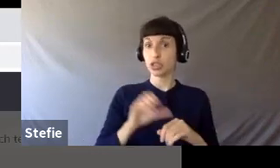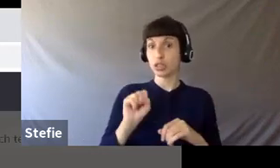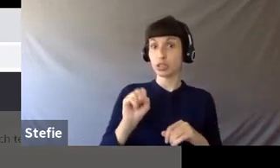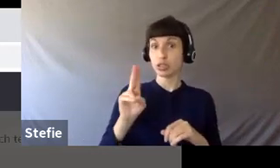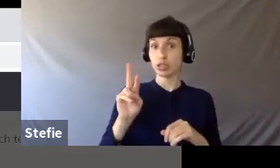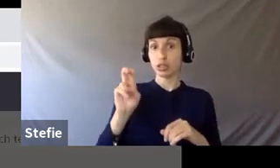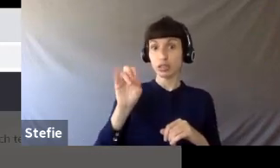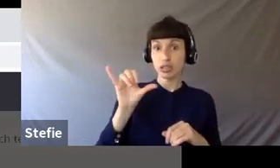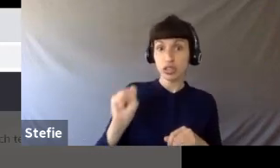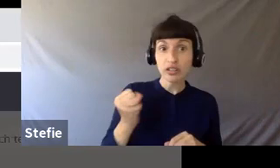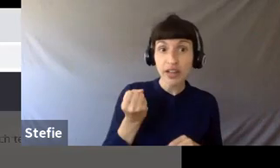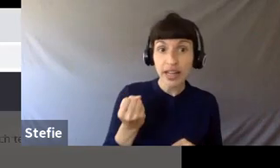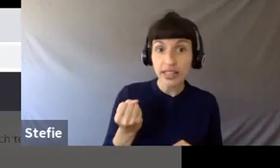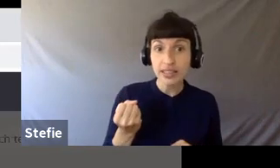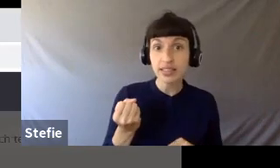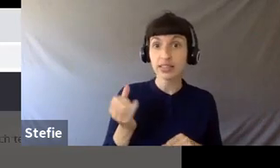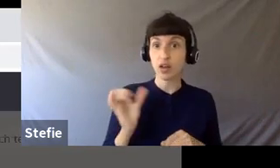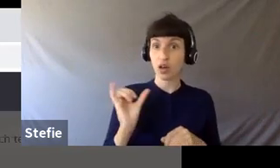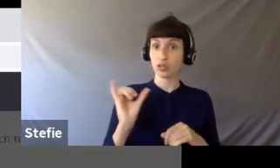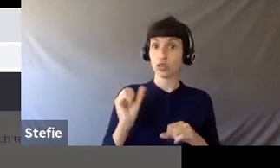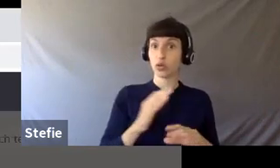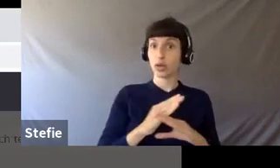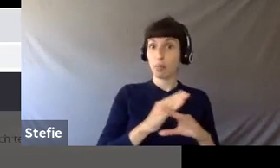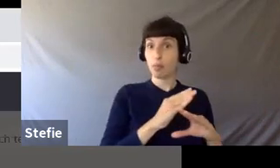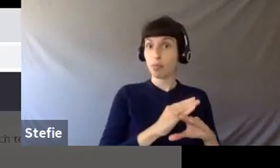my privacy settings are here as well. And who has access. Do I allow surveys?